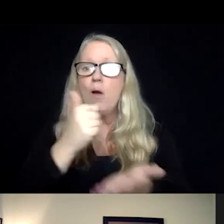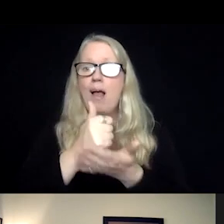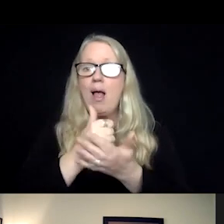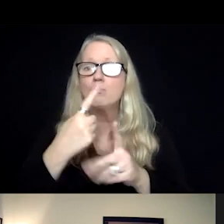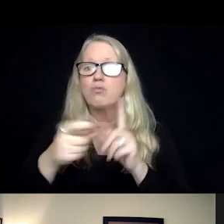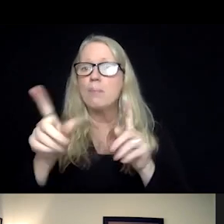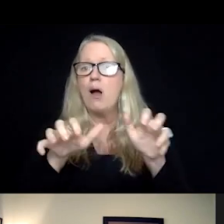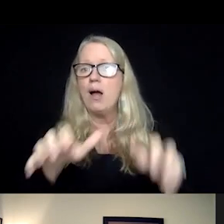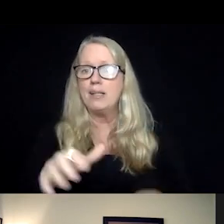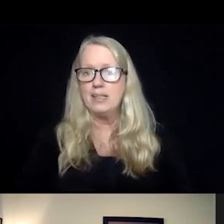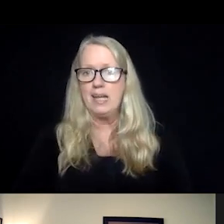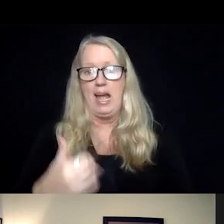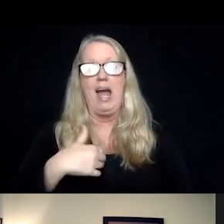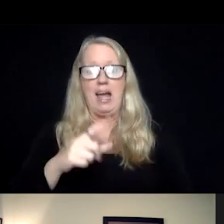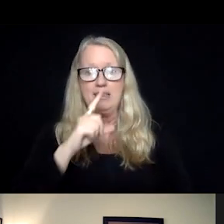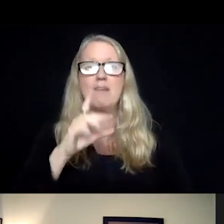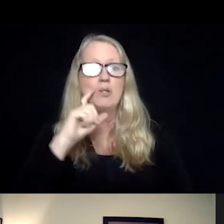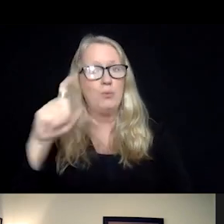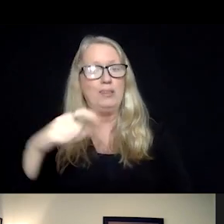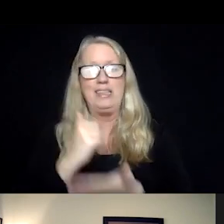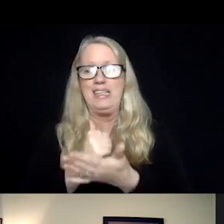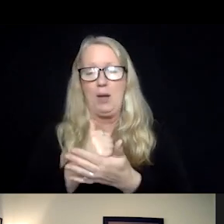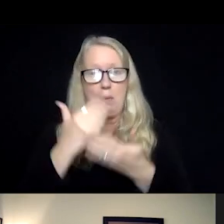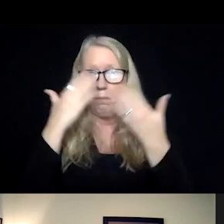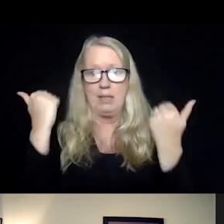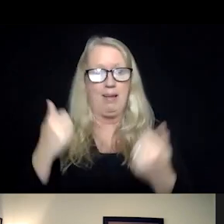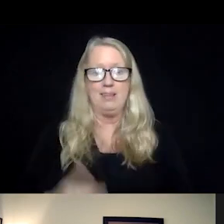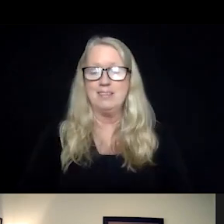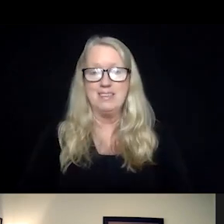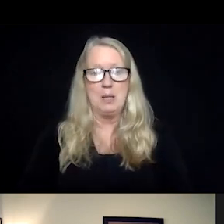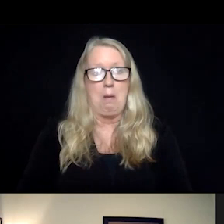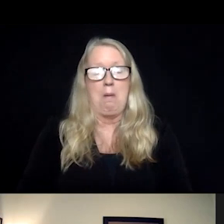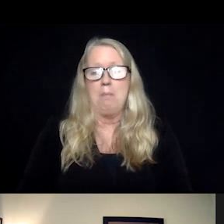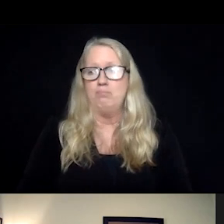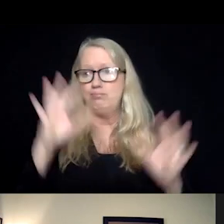I DEFINITELY NEED HELP. I DON'T HAVE THE VAGUEST IDEA. I KNOW.